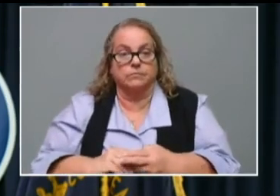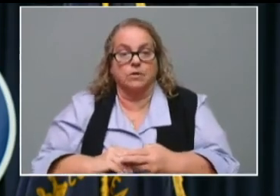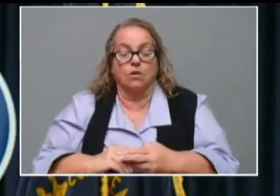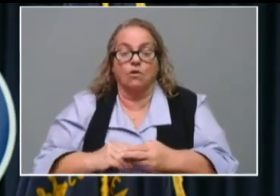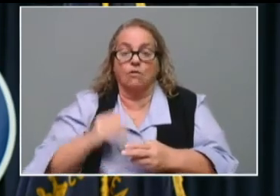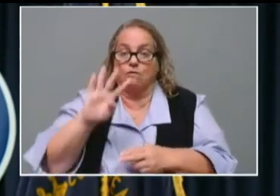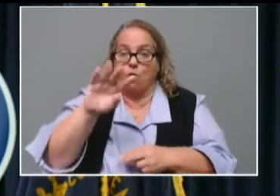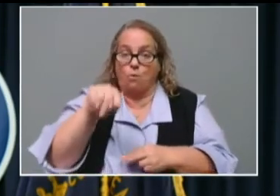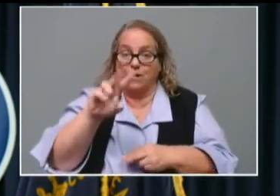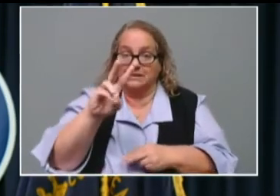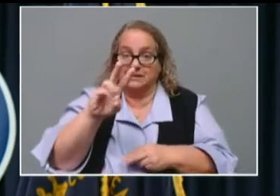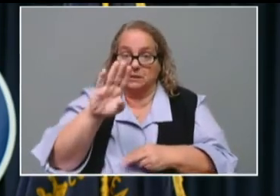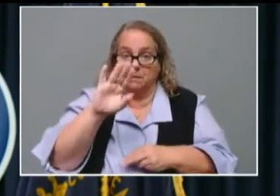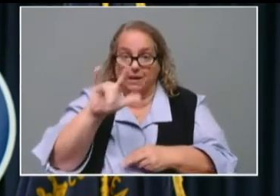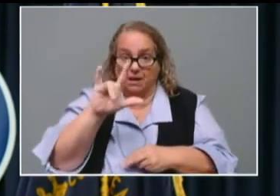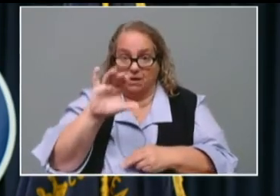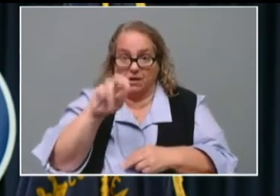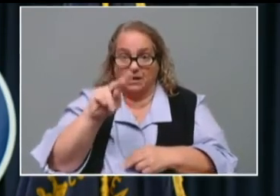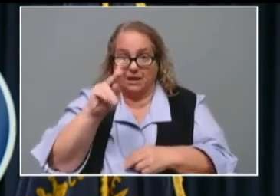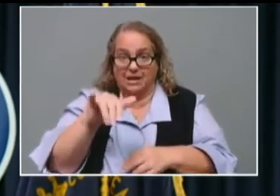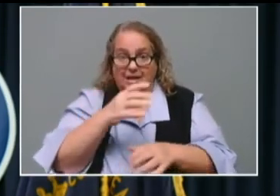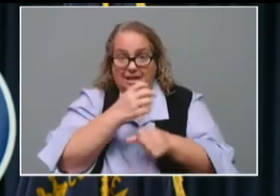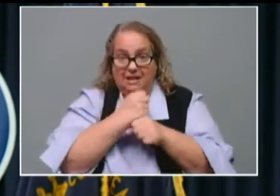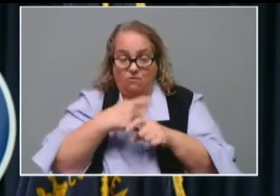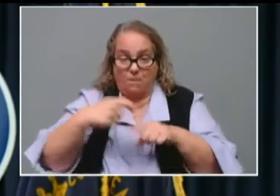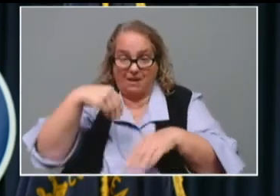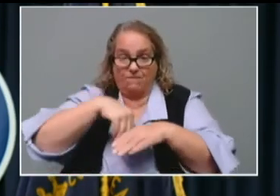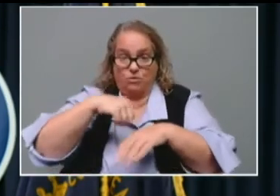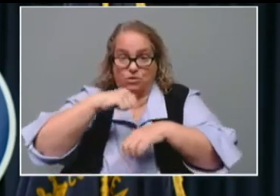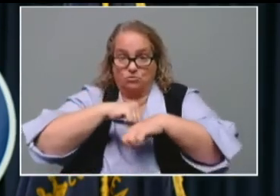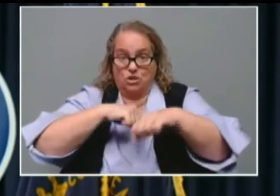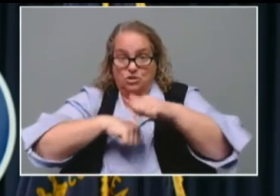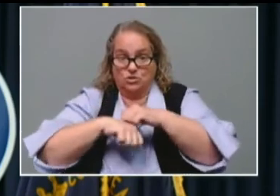infrastructure deal. How much would I like to see go towards the bridge again,